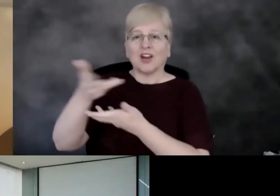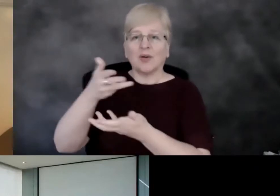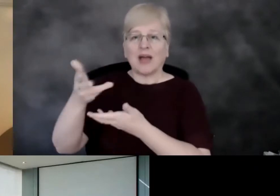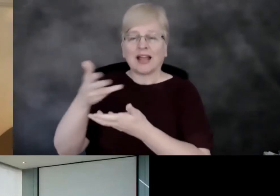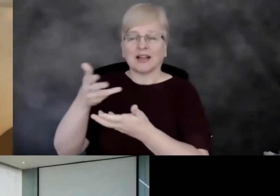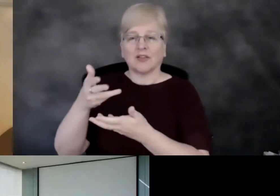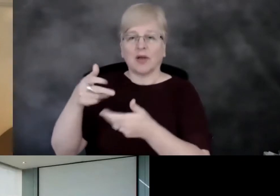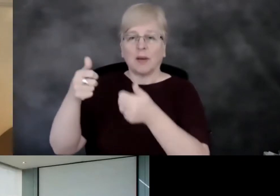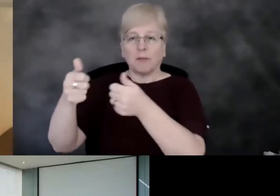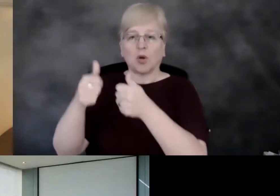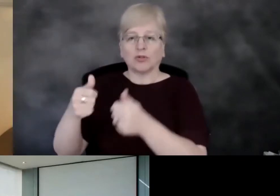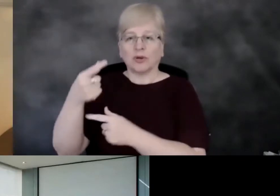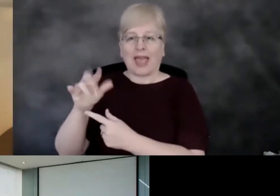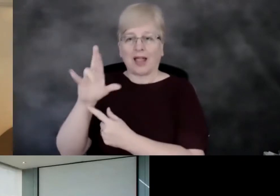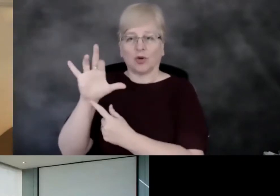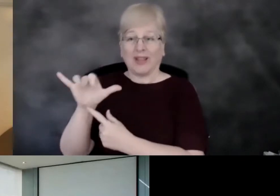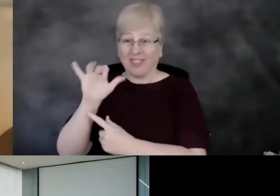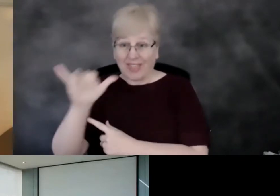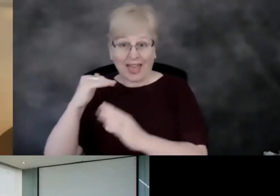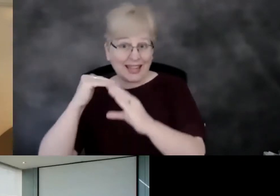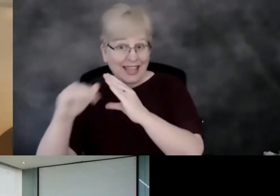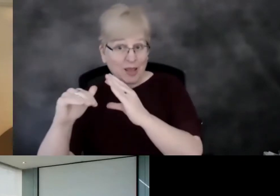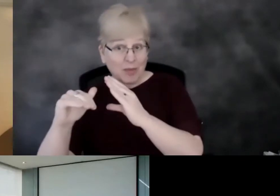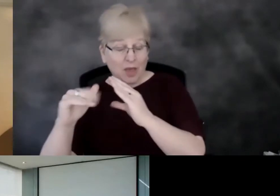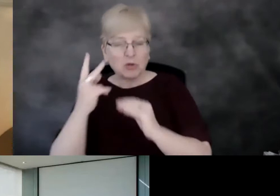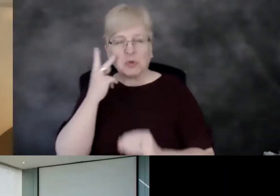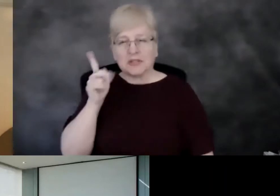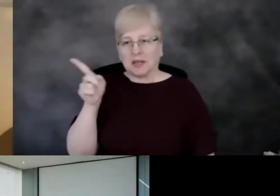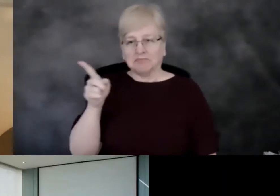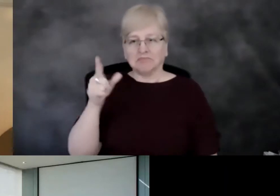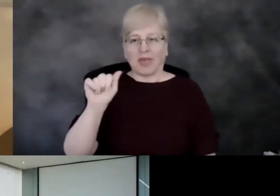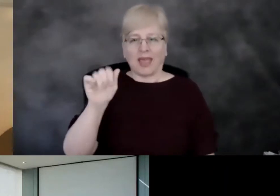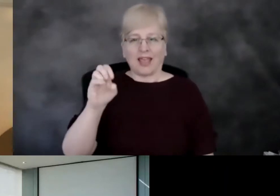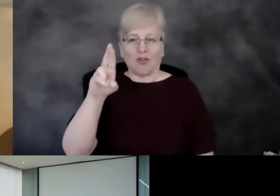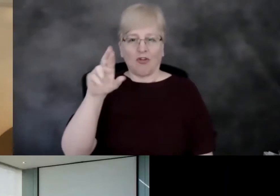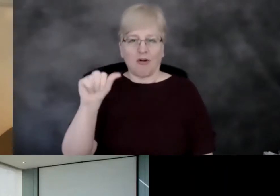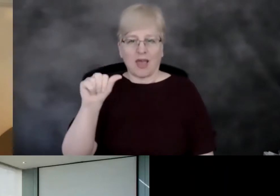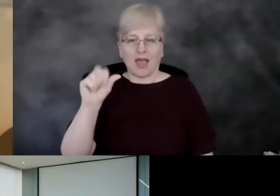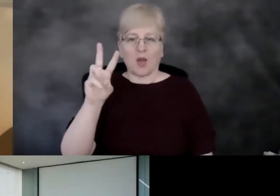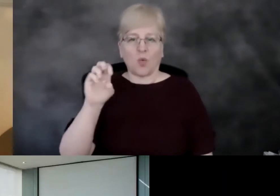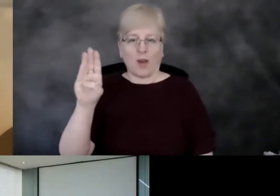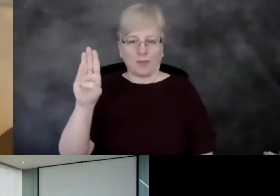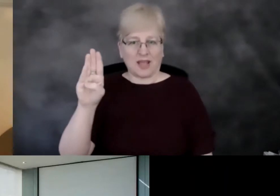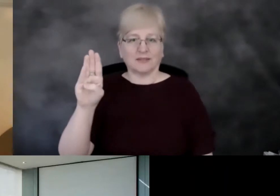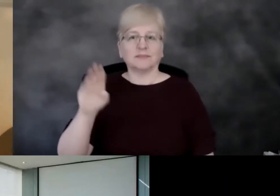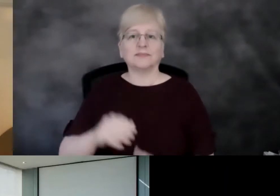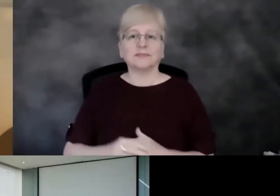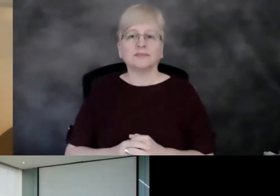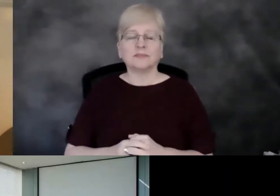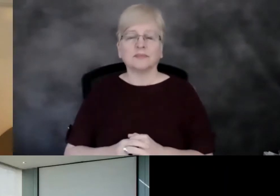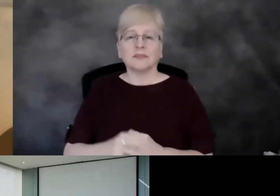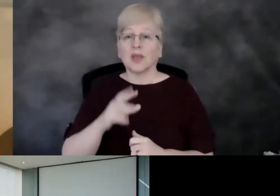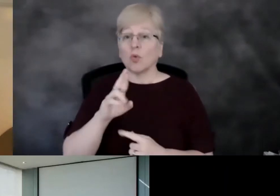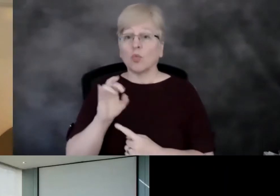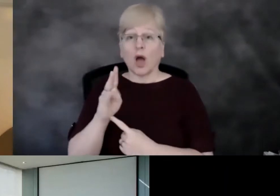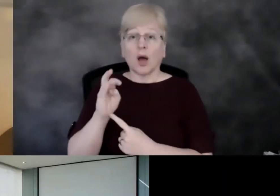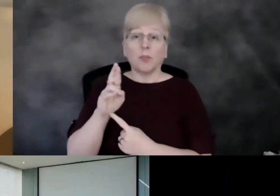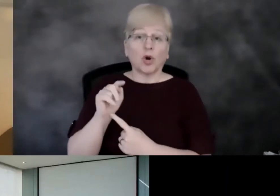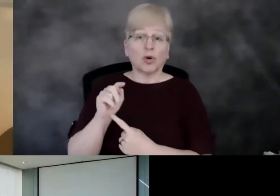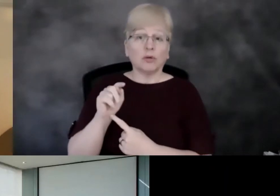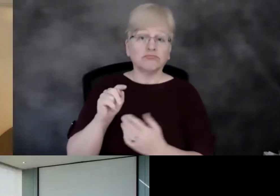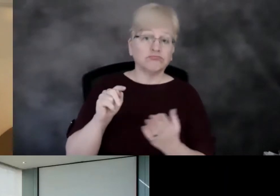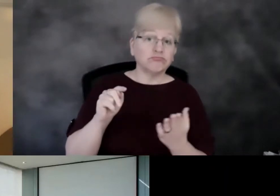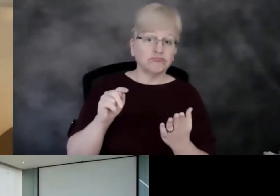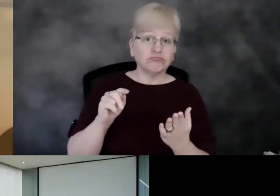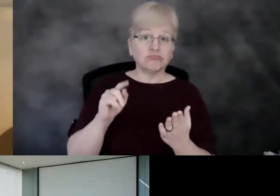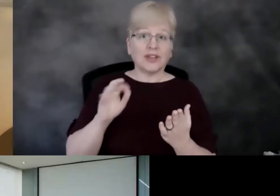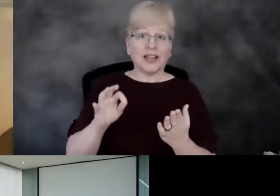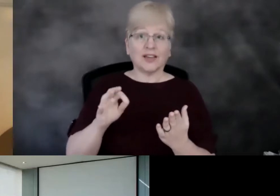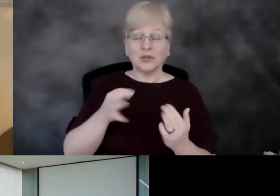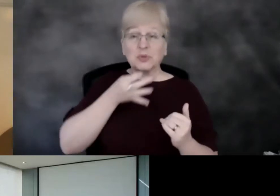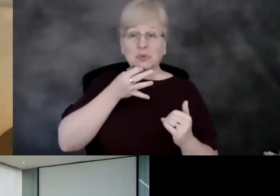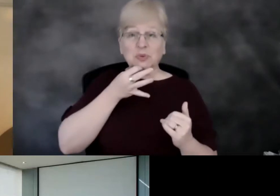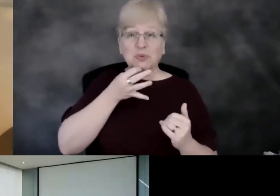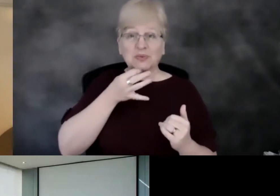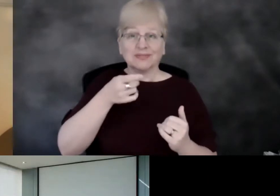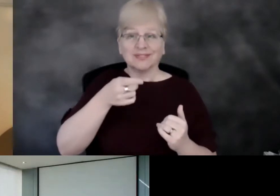and we will be posting that on the AERA website. 16:04:12 And Robert, if you sometime shortly